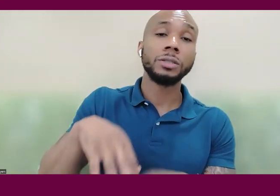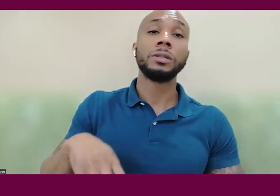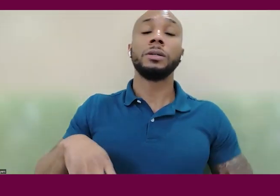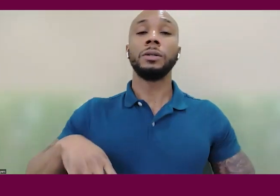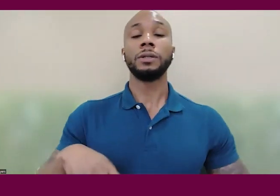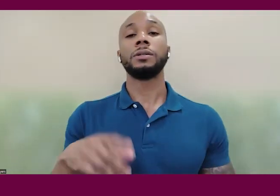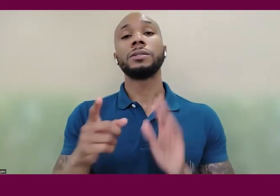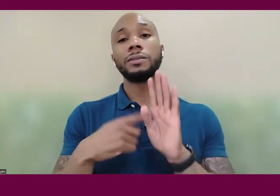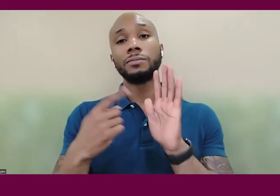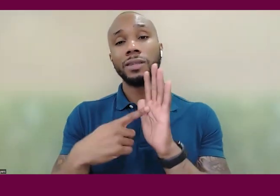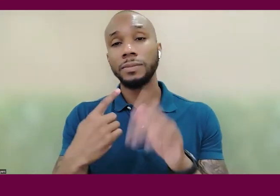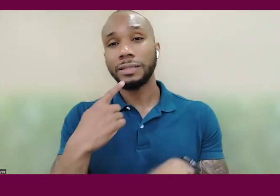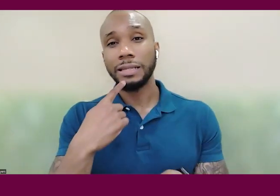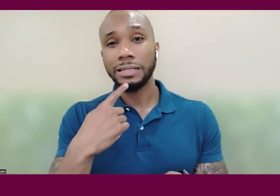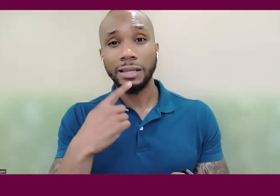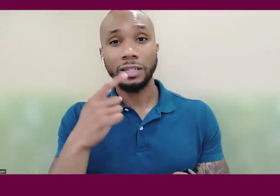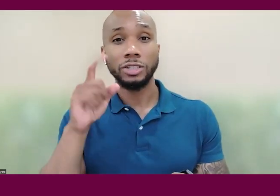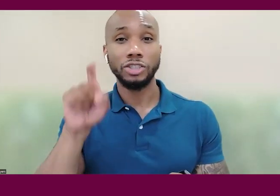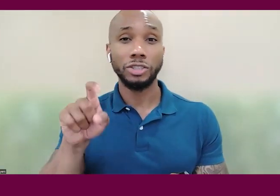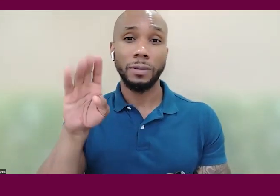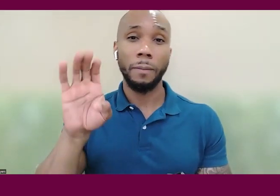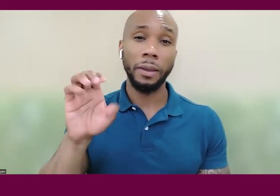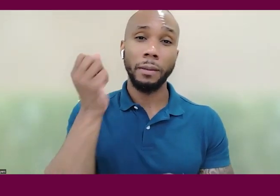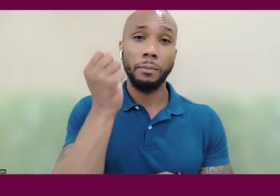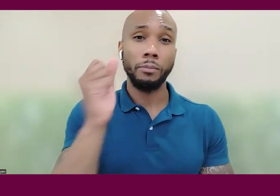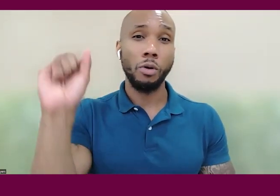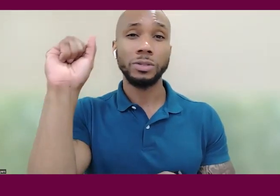Sometimes they say it should be protests.